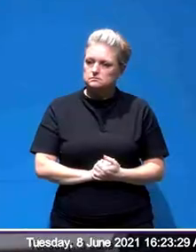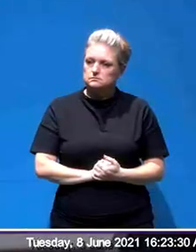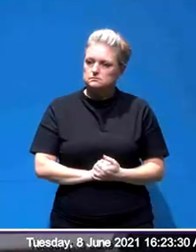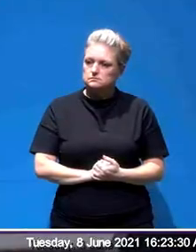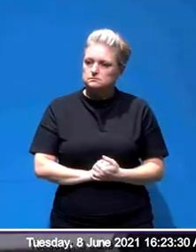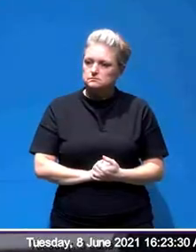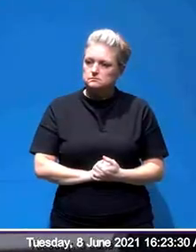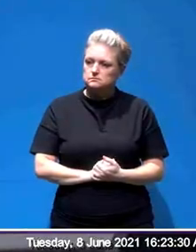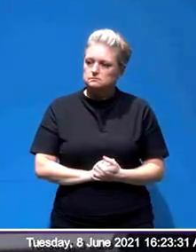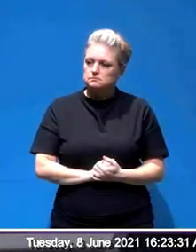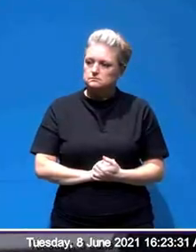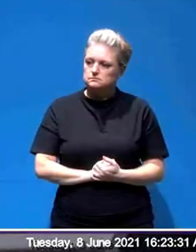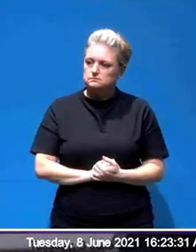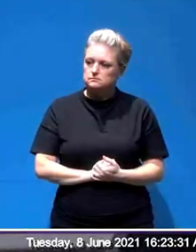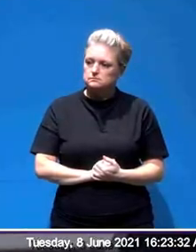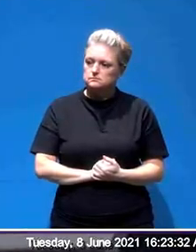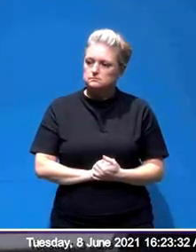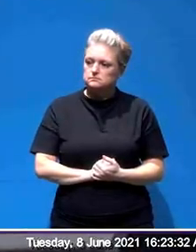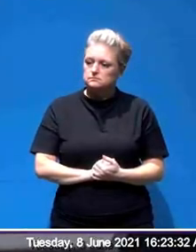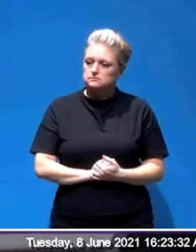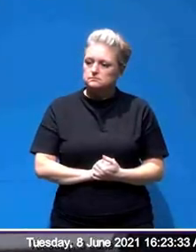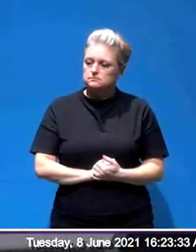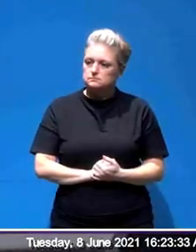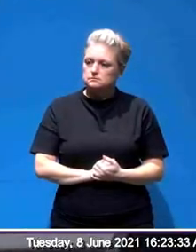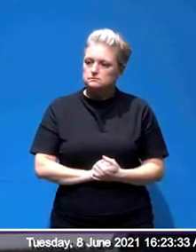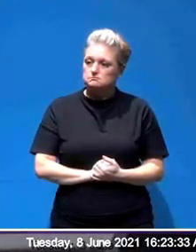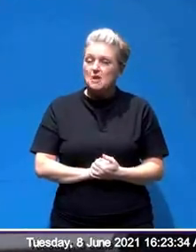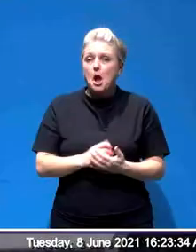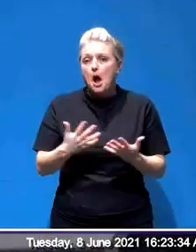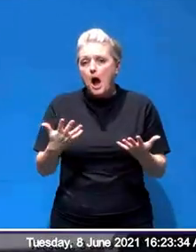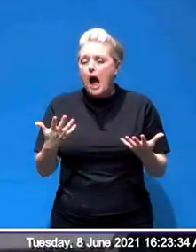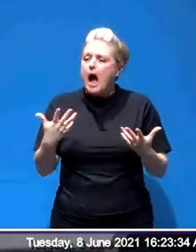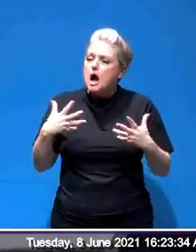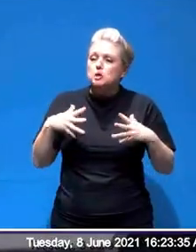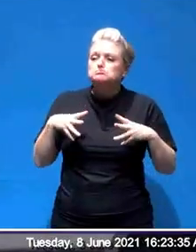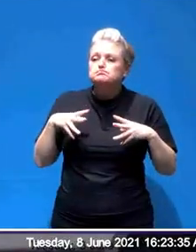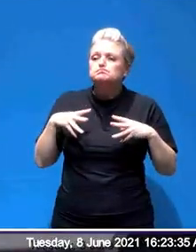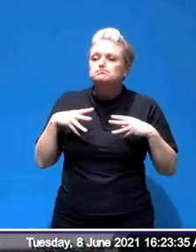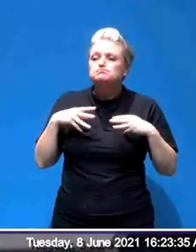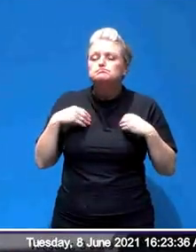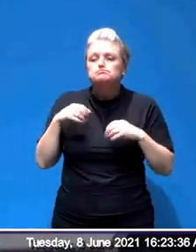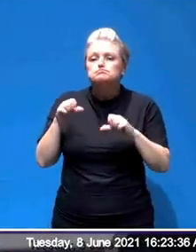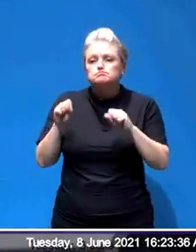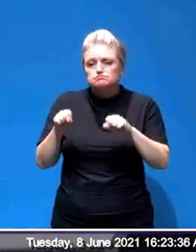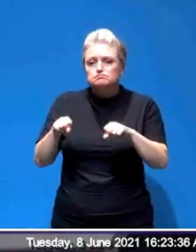I think the majority of --- I mean, I would have to check records, but I would say that the majority of the investigation